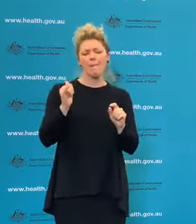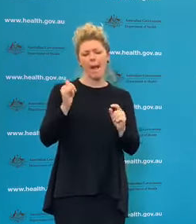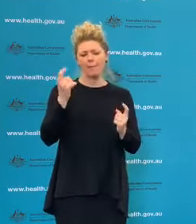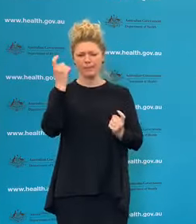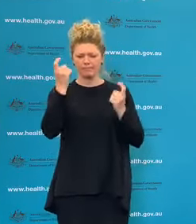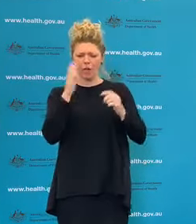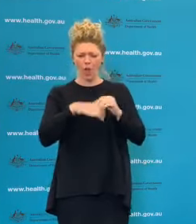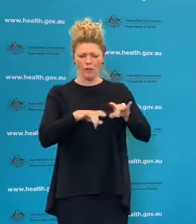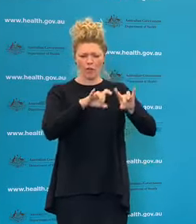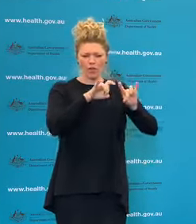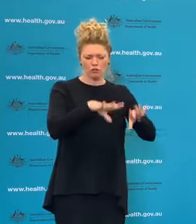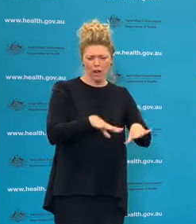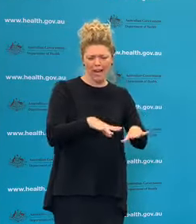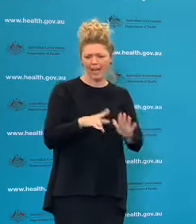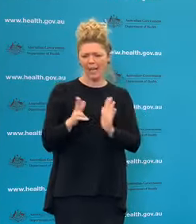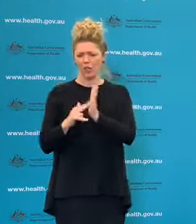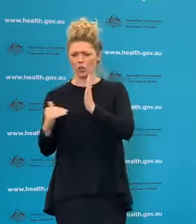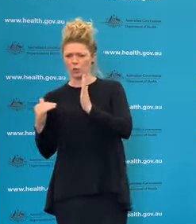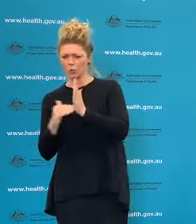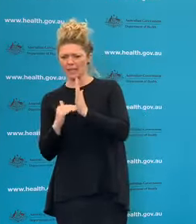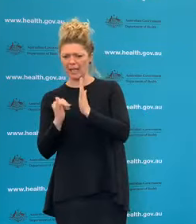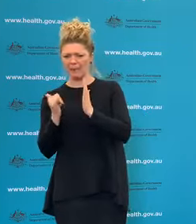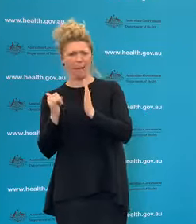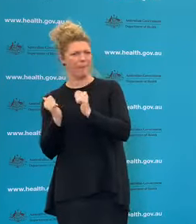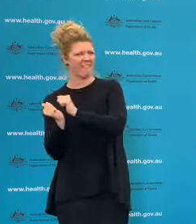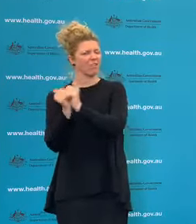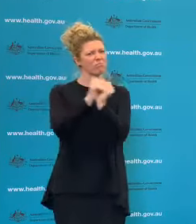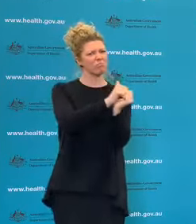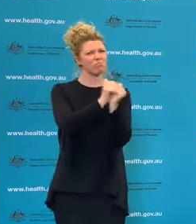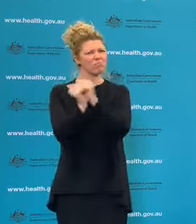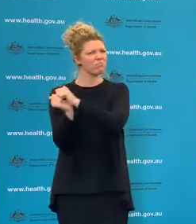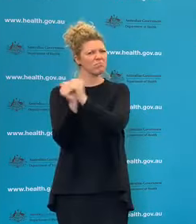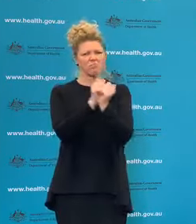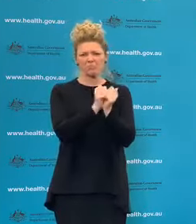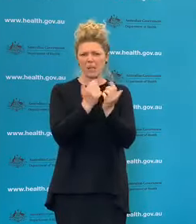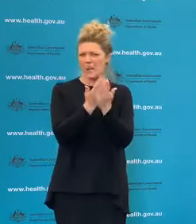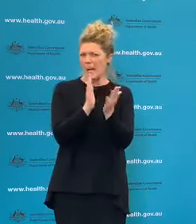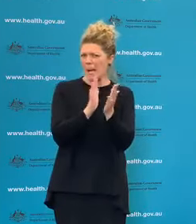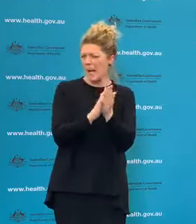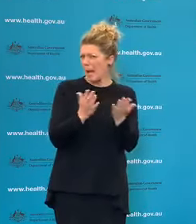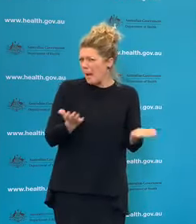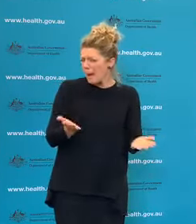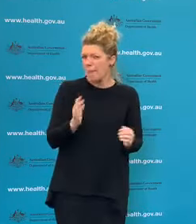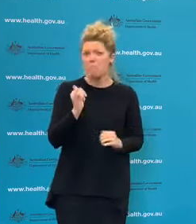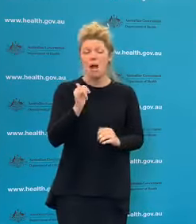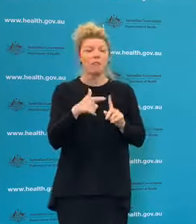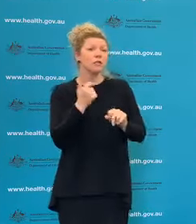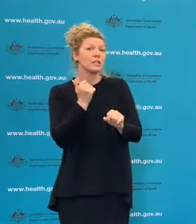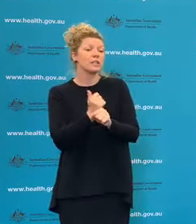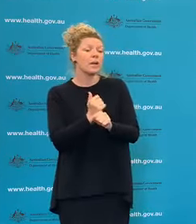you be looking to duplicate measures. For instance could the COVID app